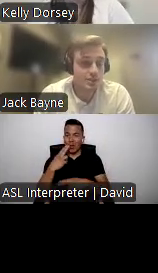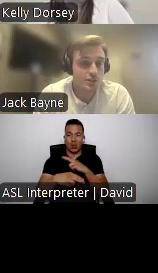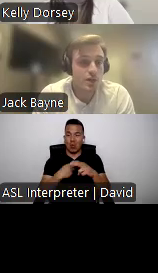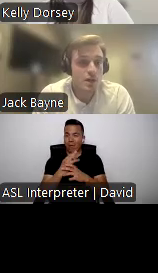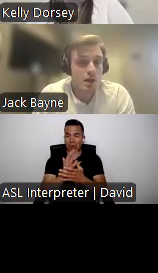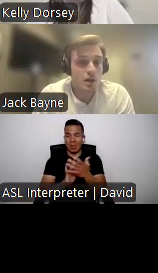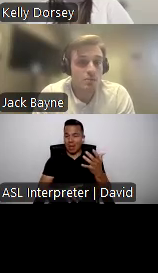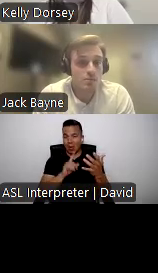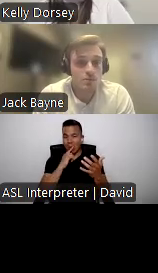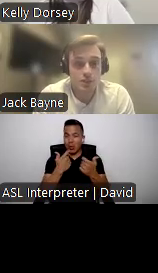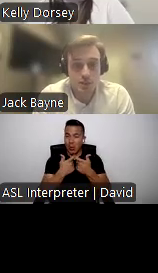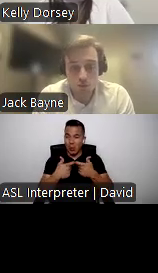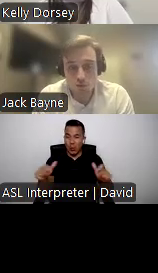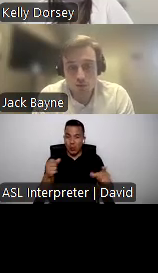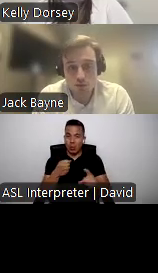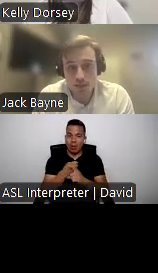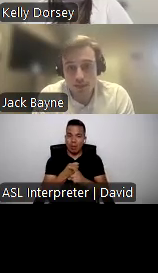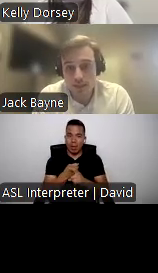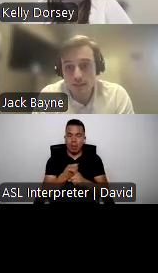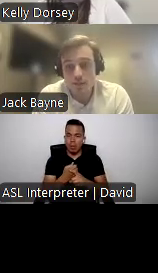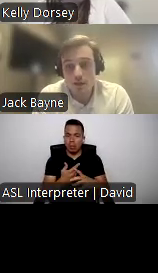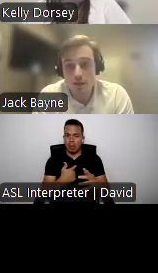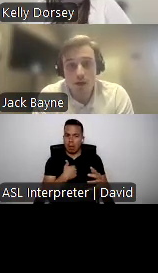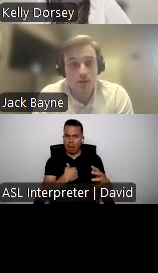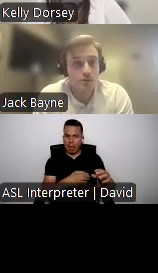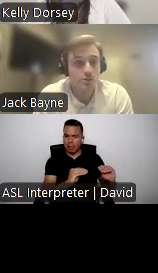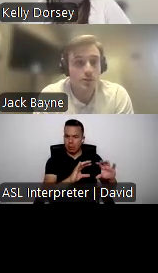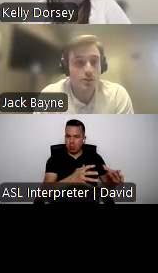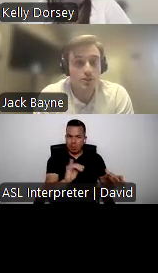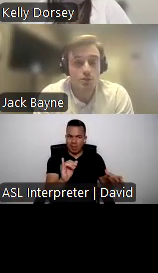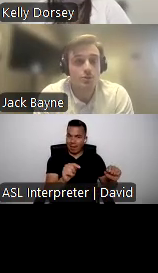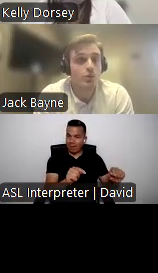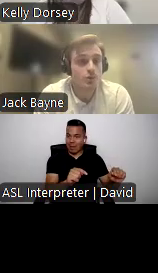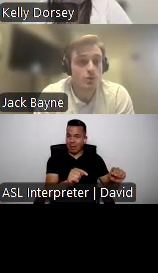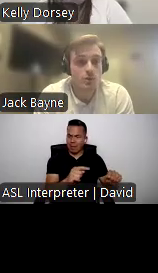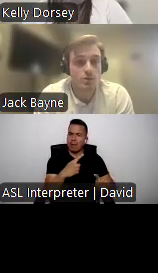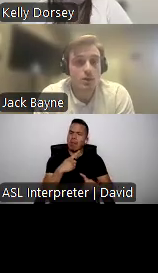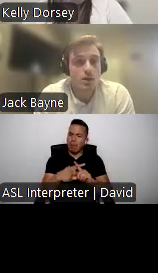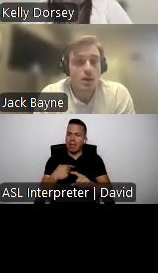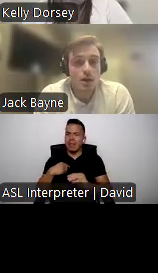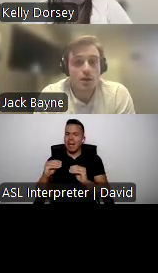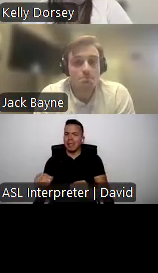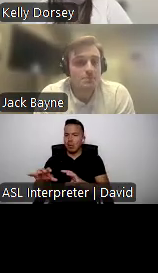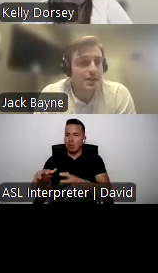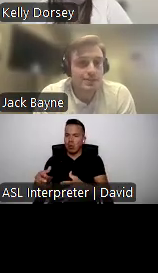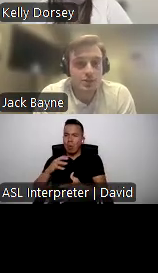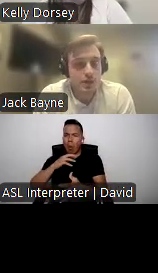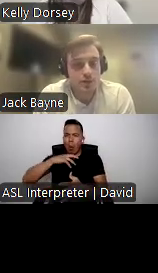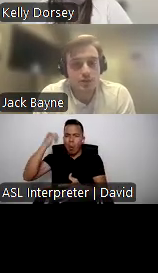addition to teaching groups like this, I also teach groups of older adults at senior centers